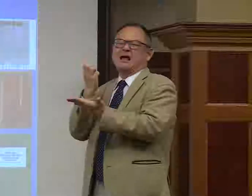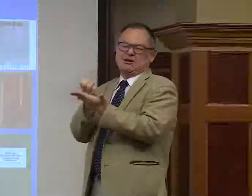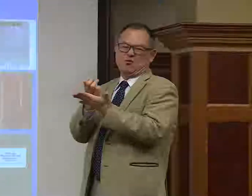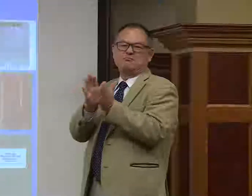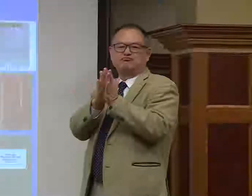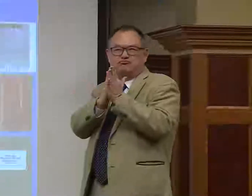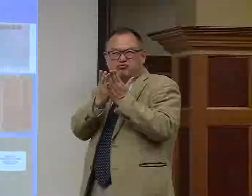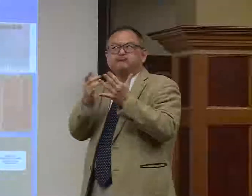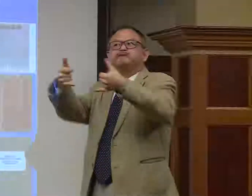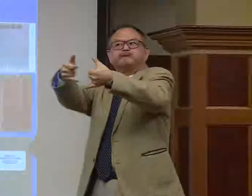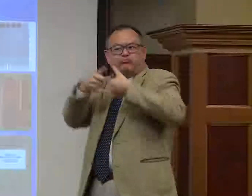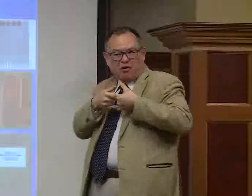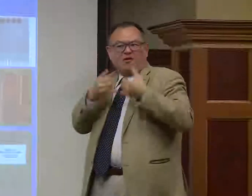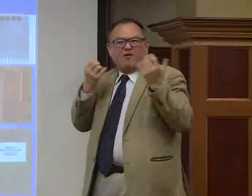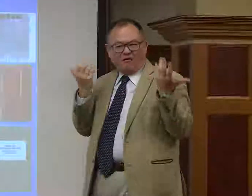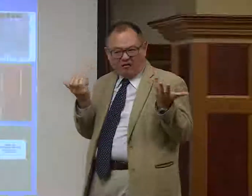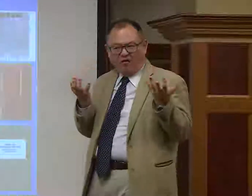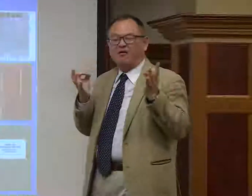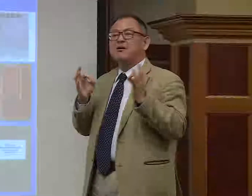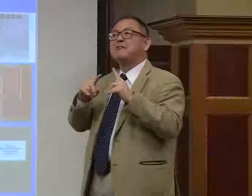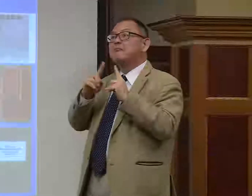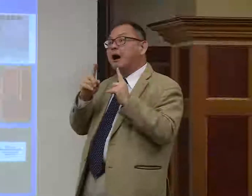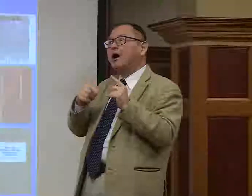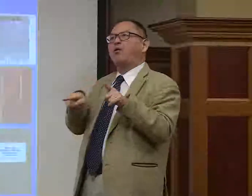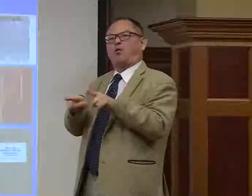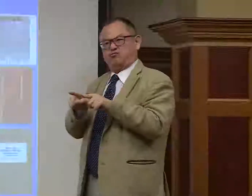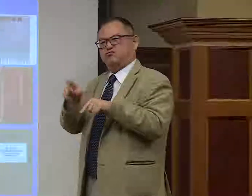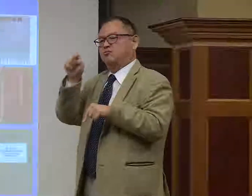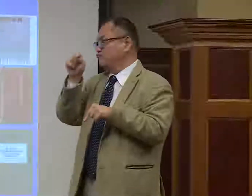Now, we won awards for our "Developing Economies" book,